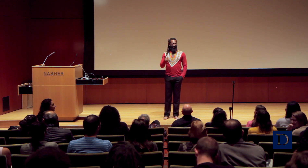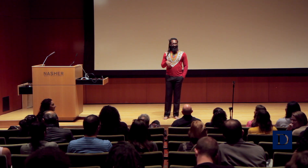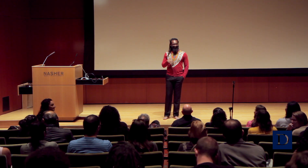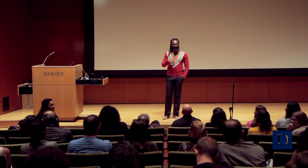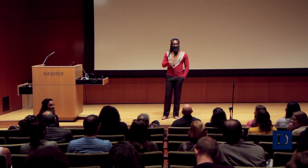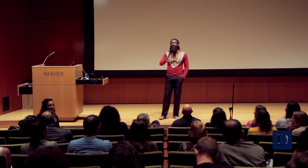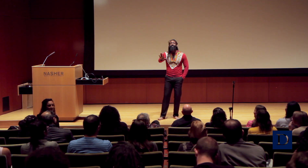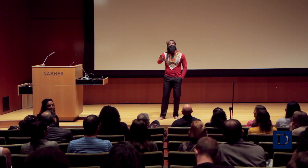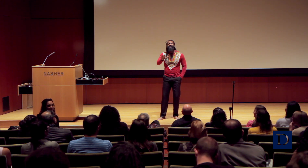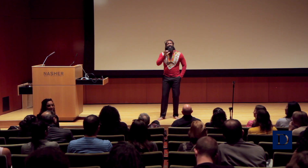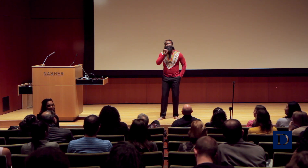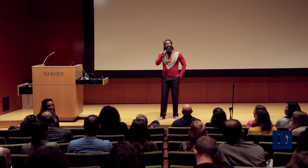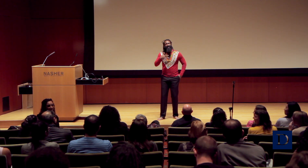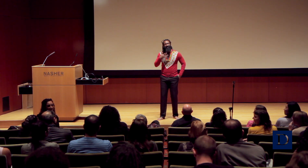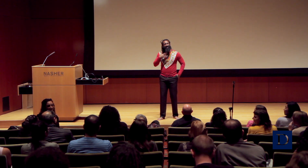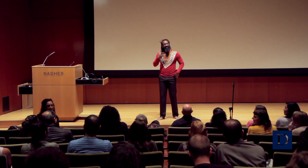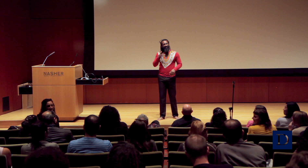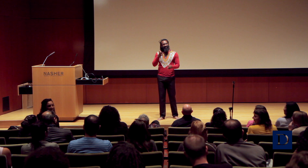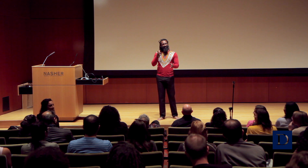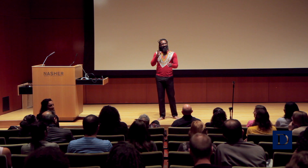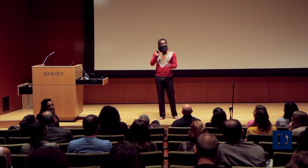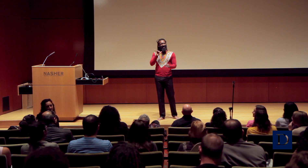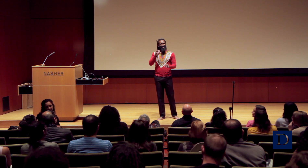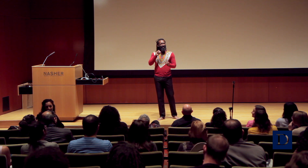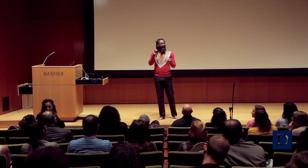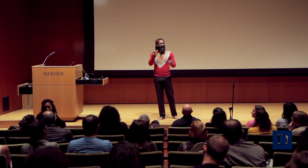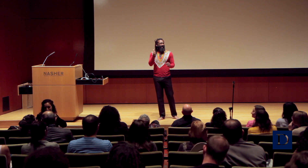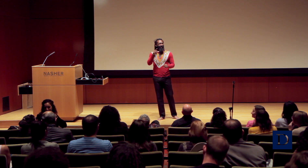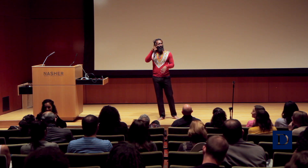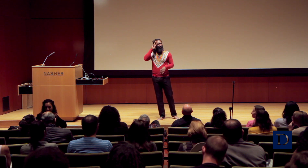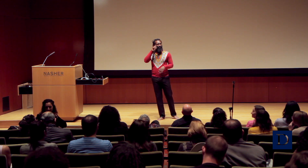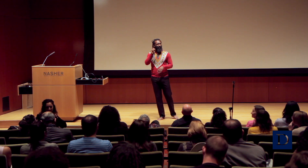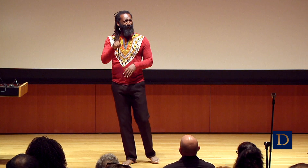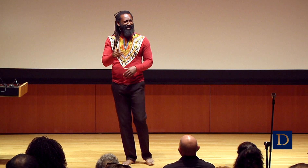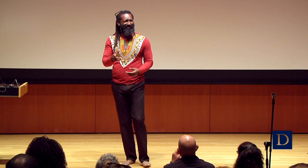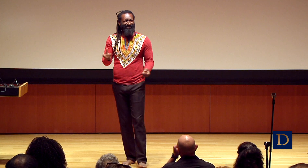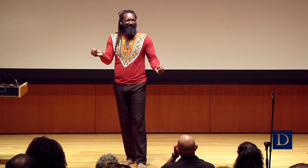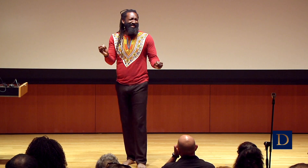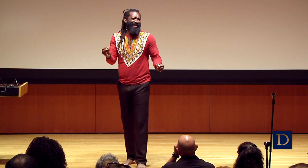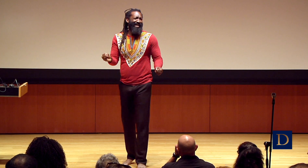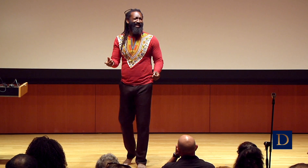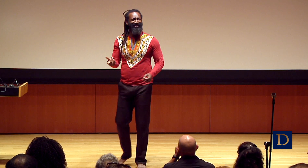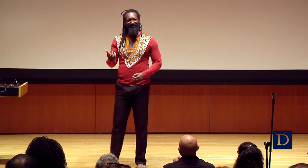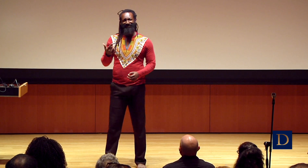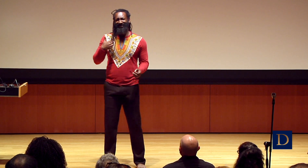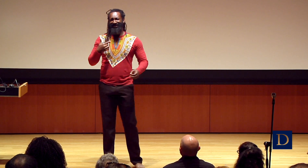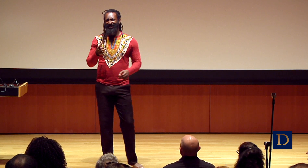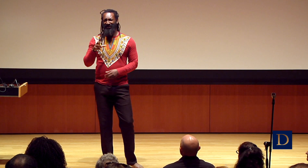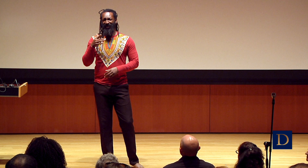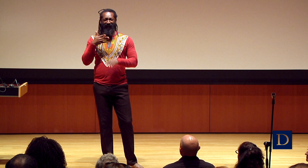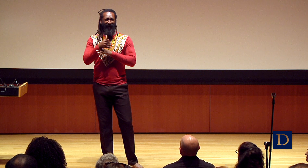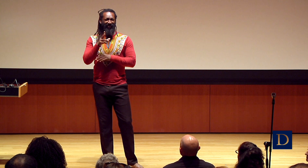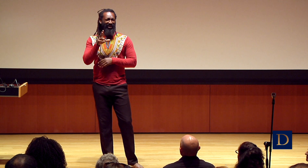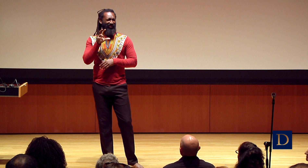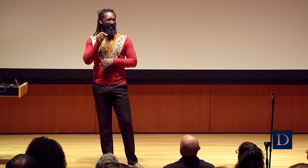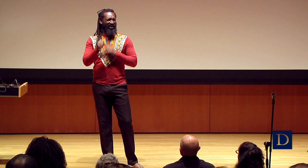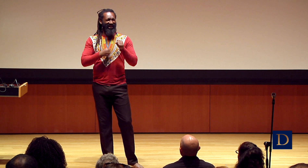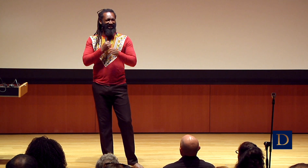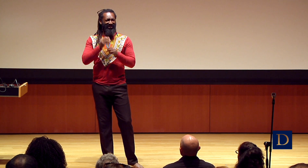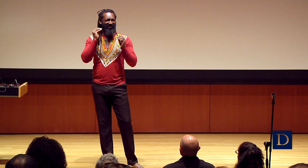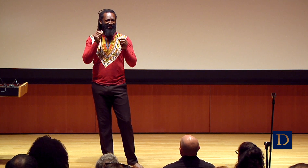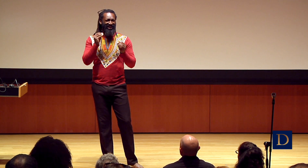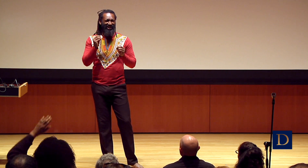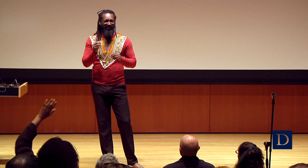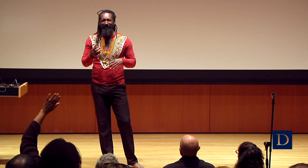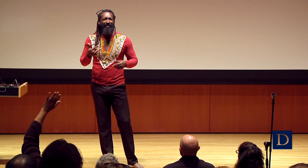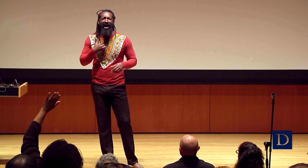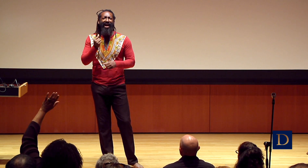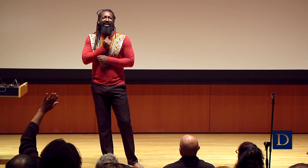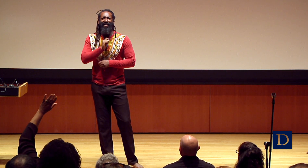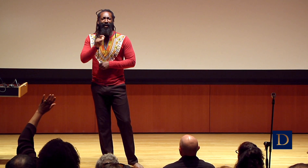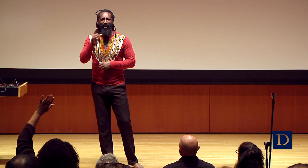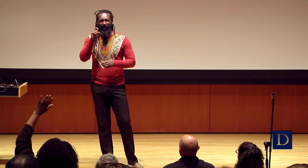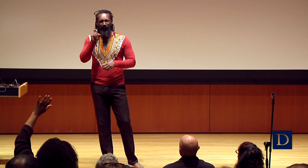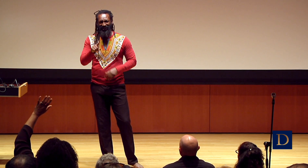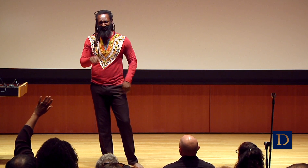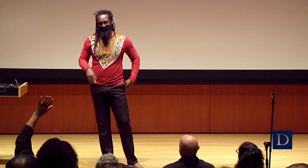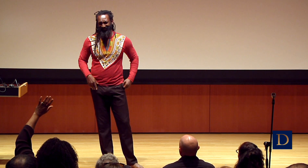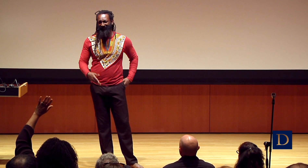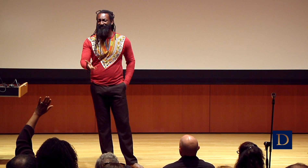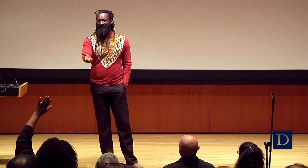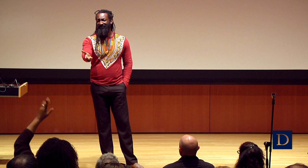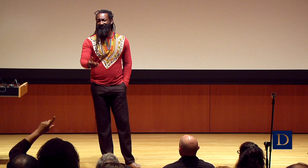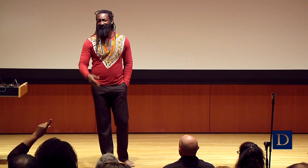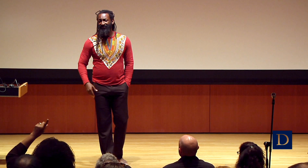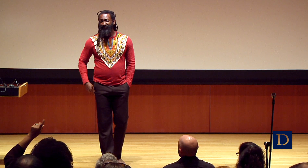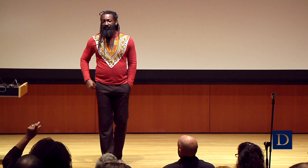Other questions? Don’t feel like there are any stupid questions here, because there are none. Over thirty years of teaching, I love all questions.